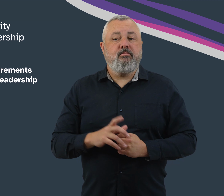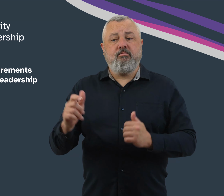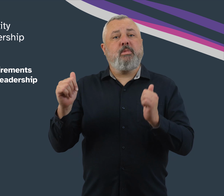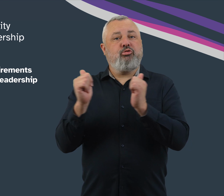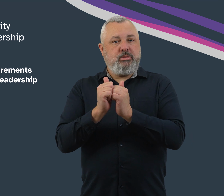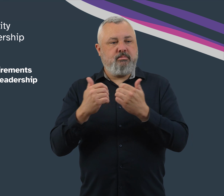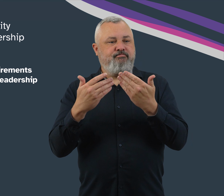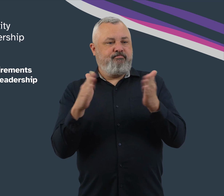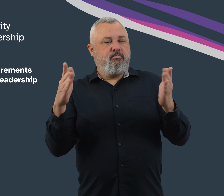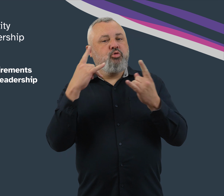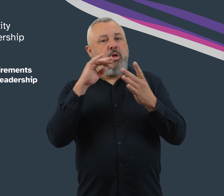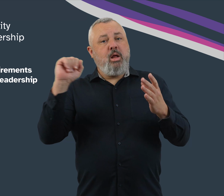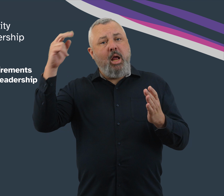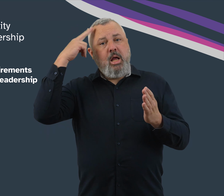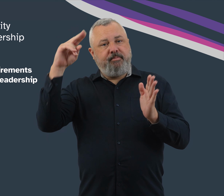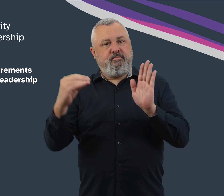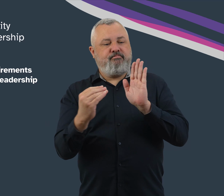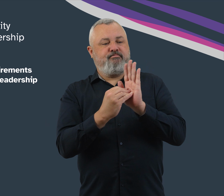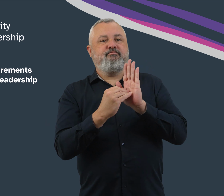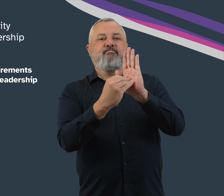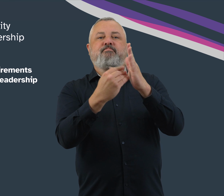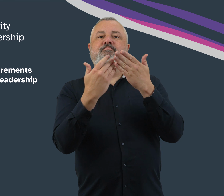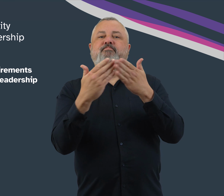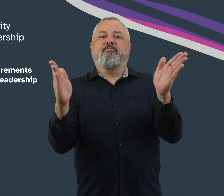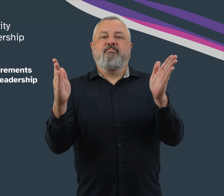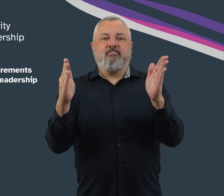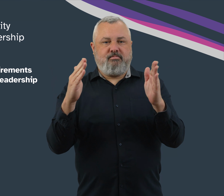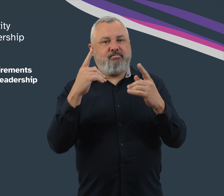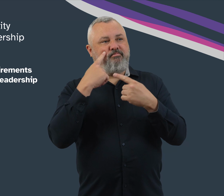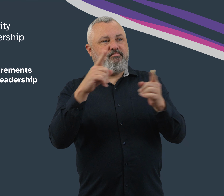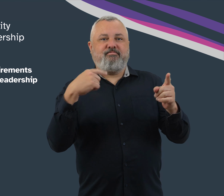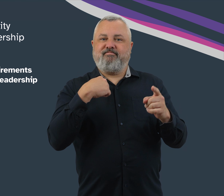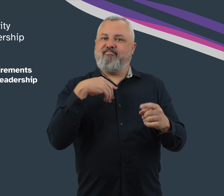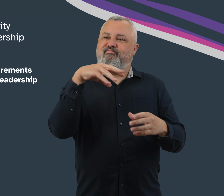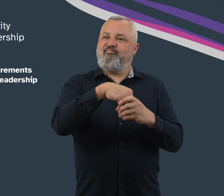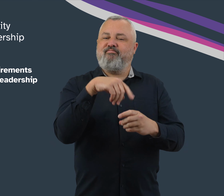give consent to being identified as being a participant in the